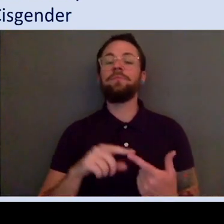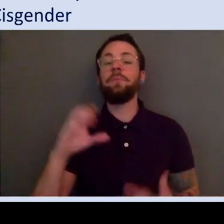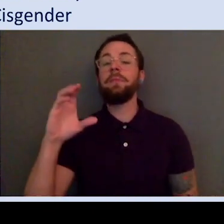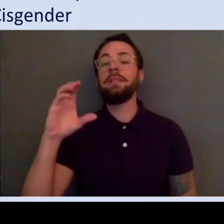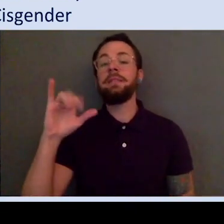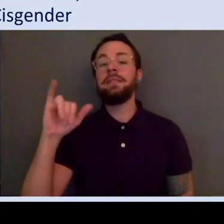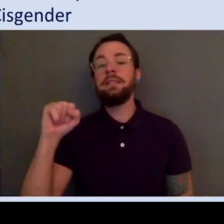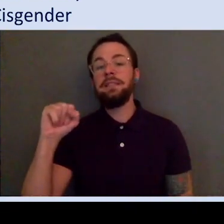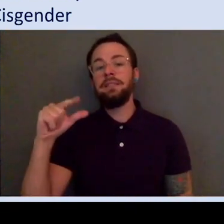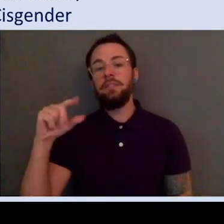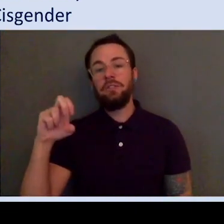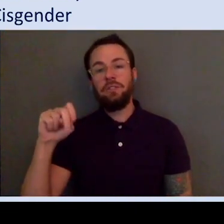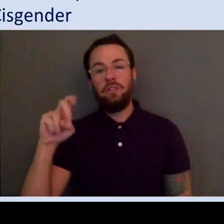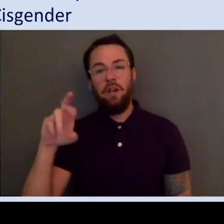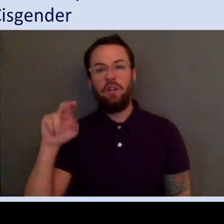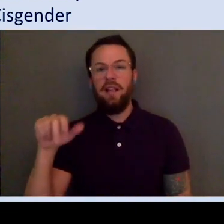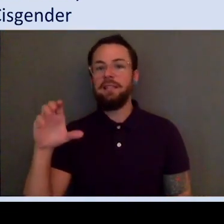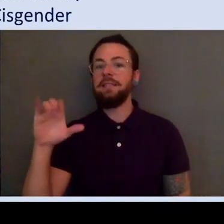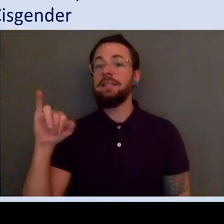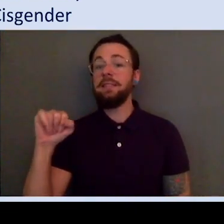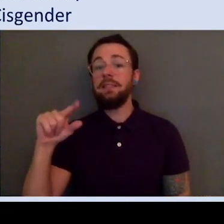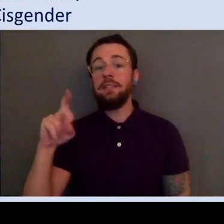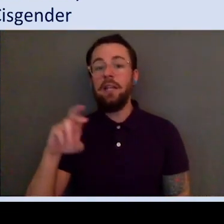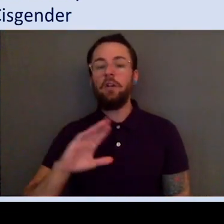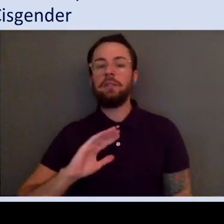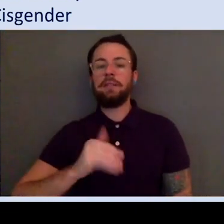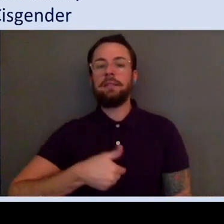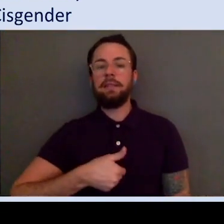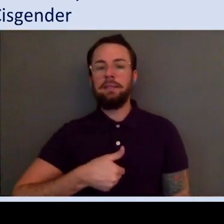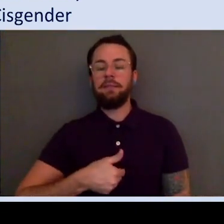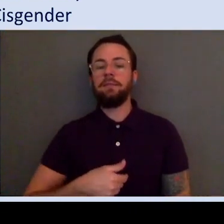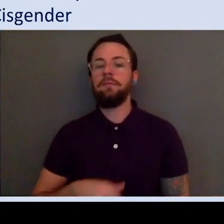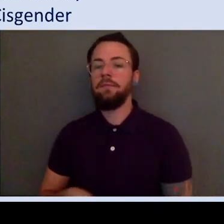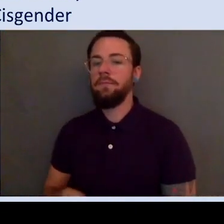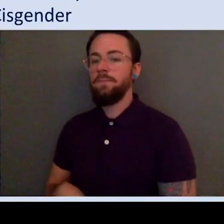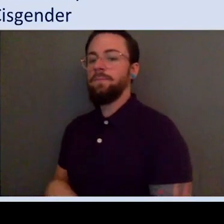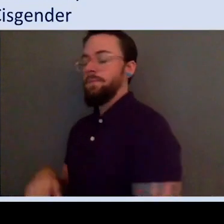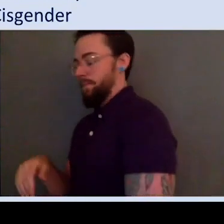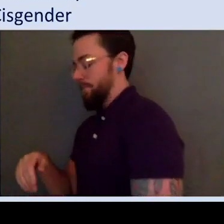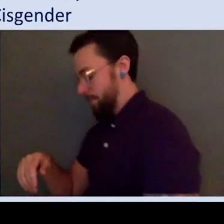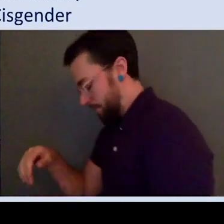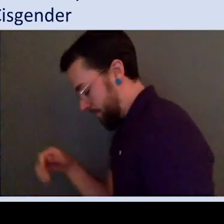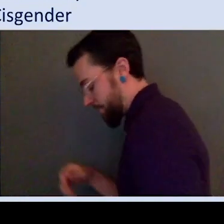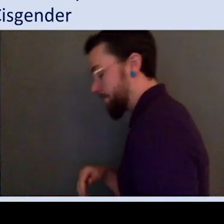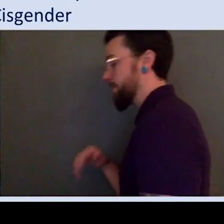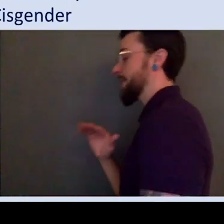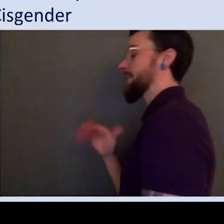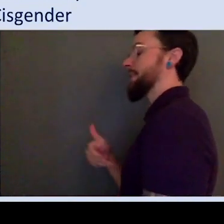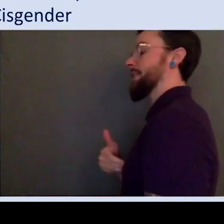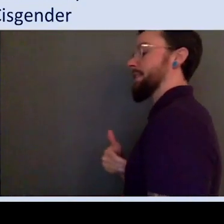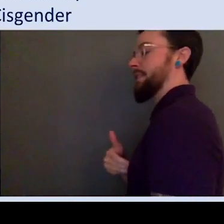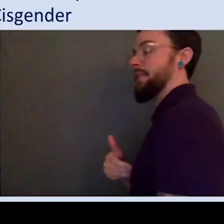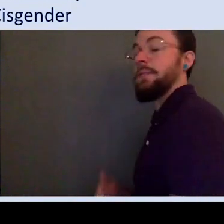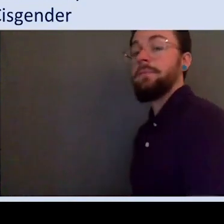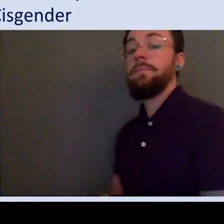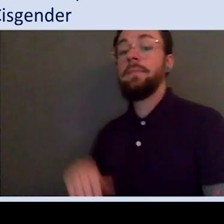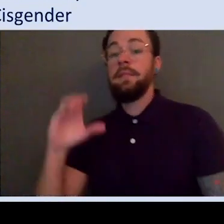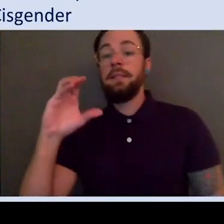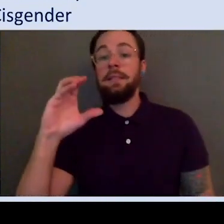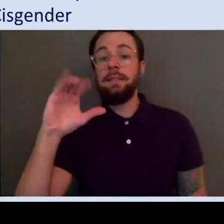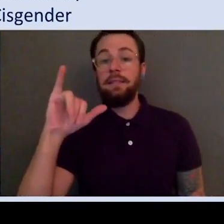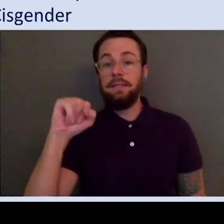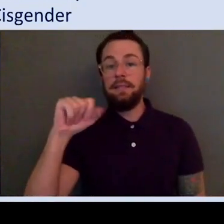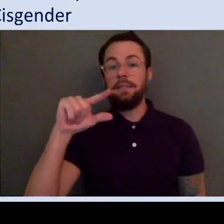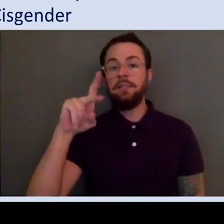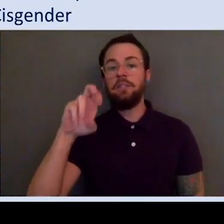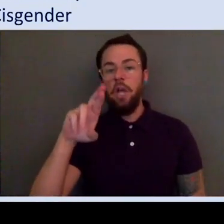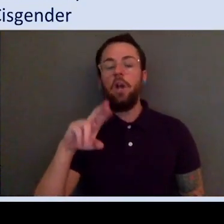cis – or cisgender – and that's signed like this,